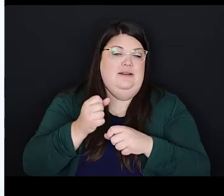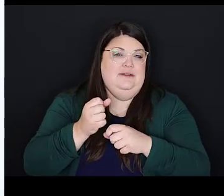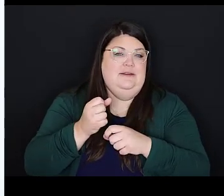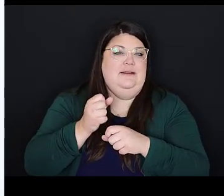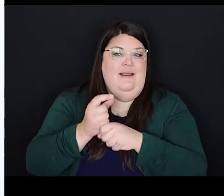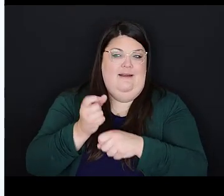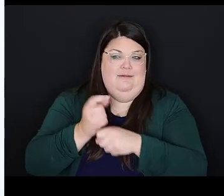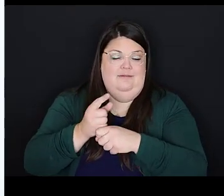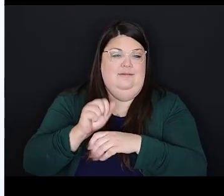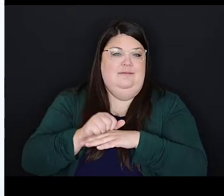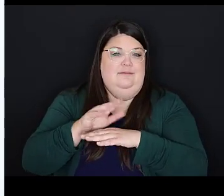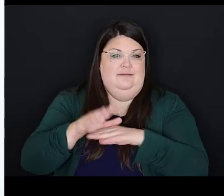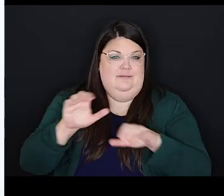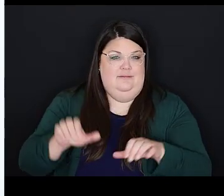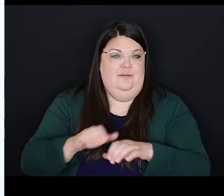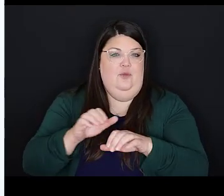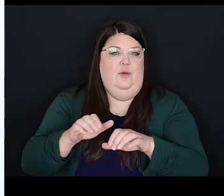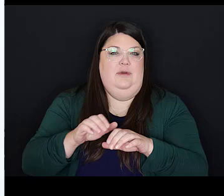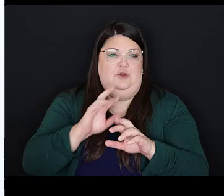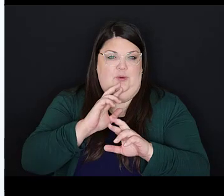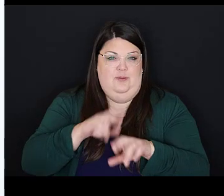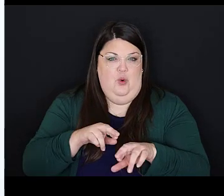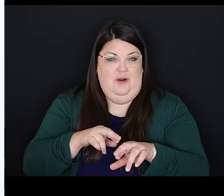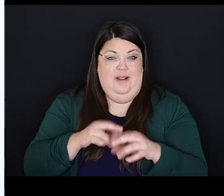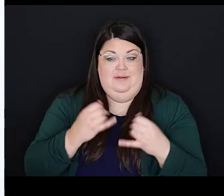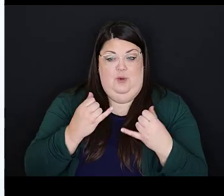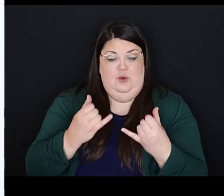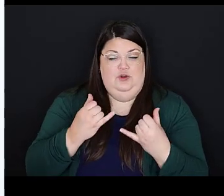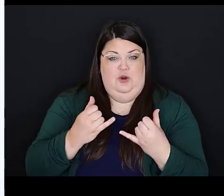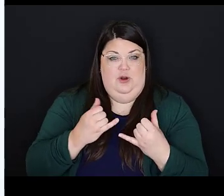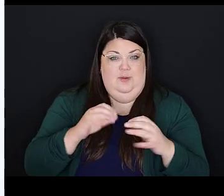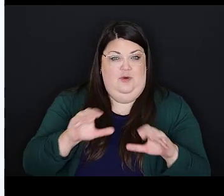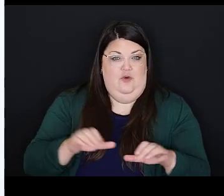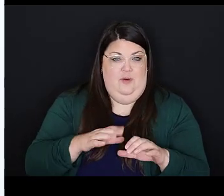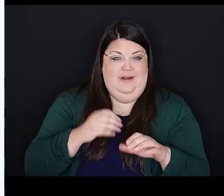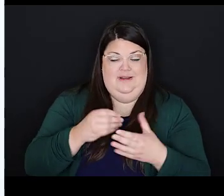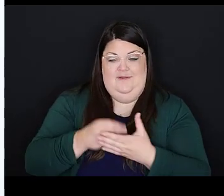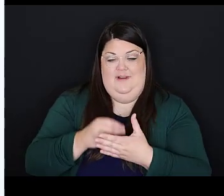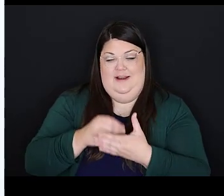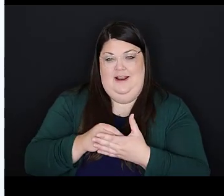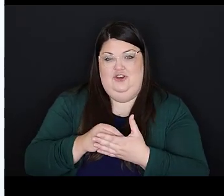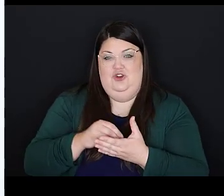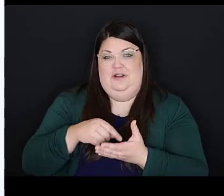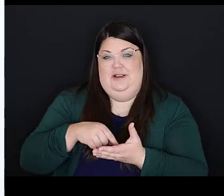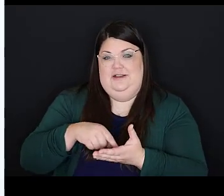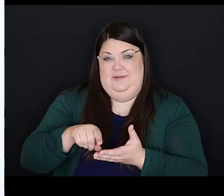report that provides the most current performance and financial expenditure information as directed